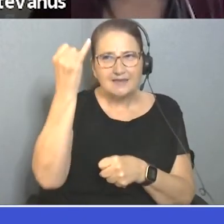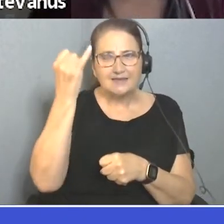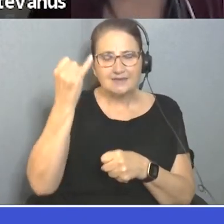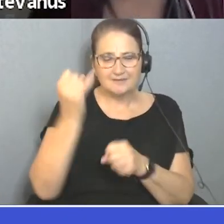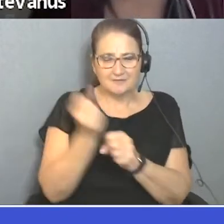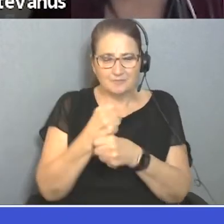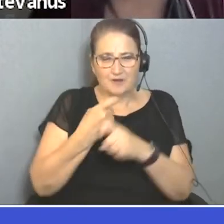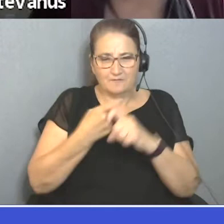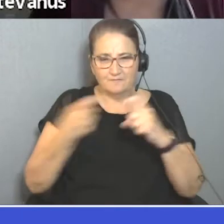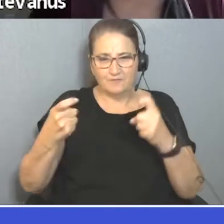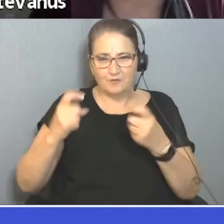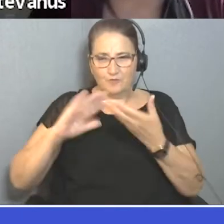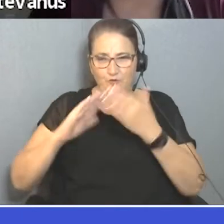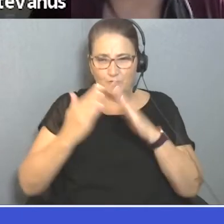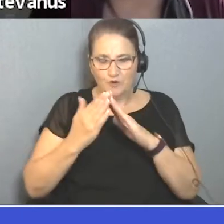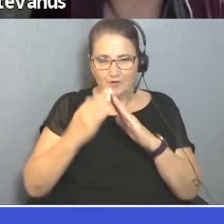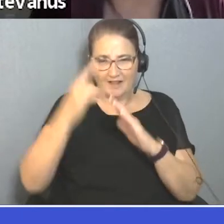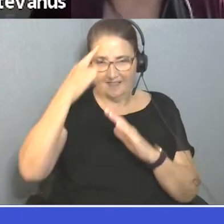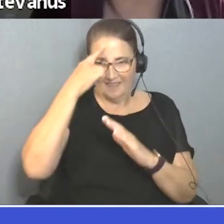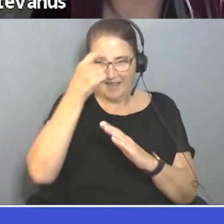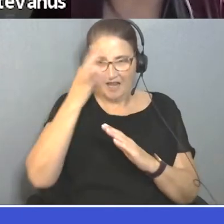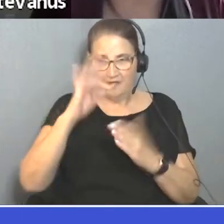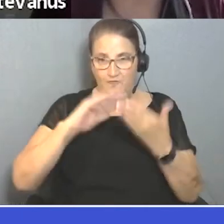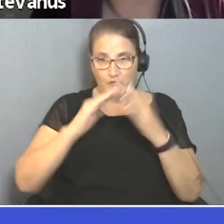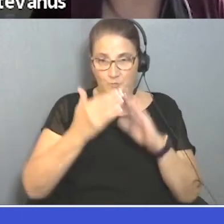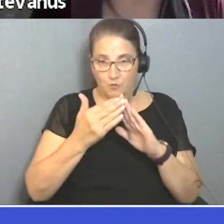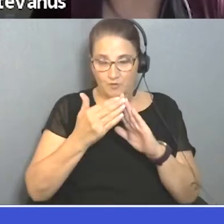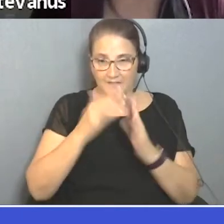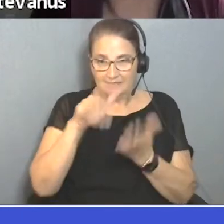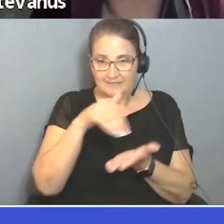community keep communities centered, and I'm really excited to be able